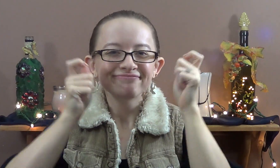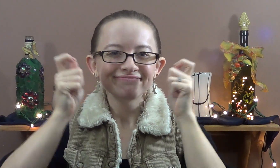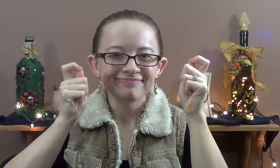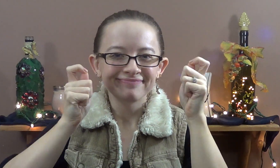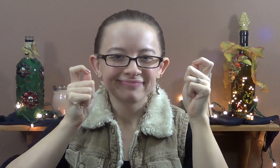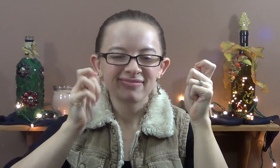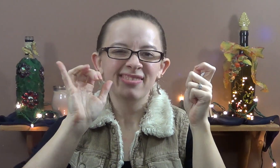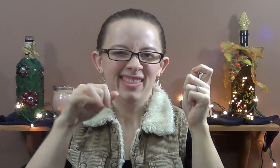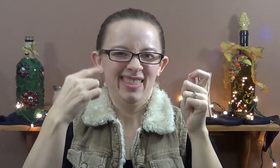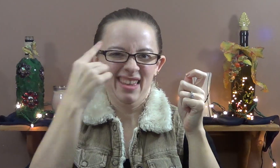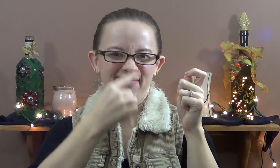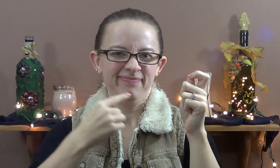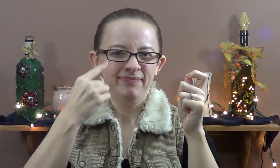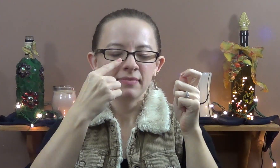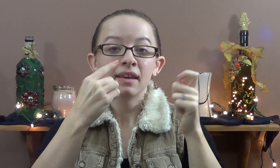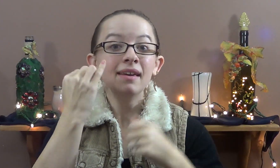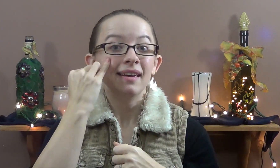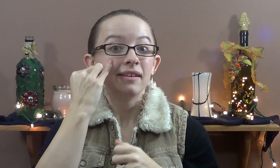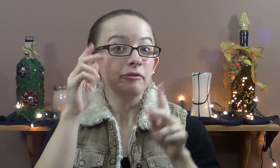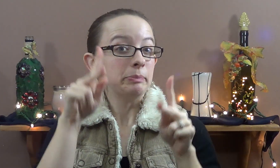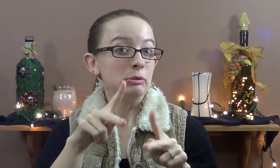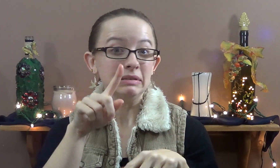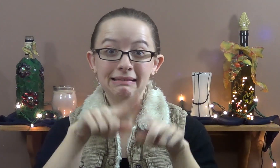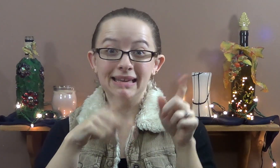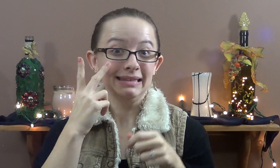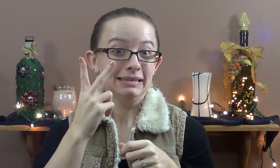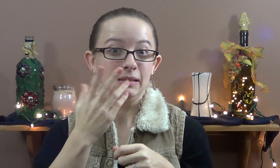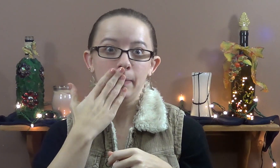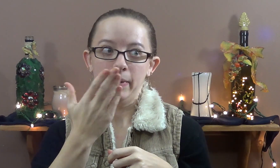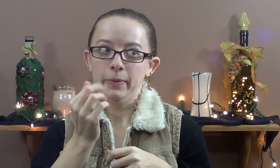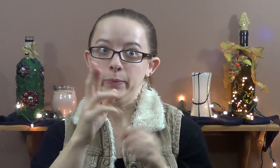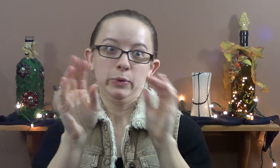But you are also watching their face, their facial expressions. So,